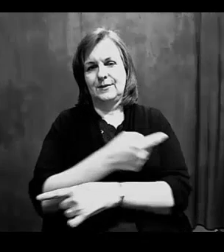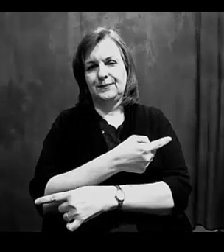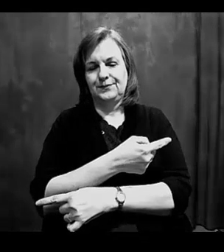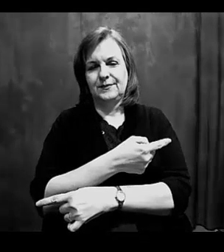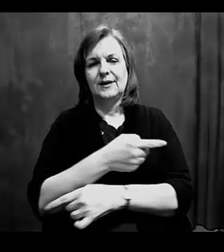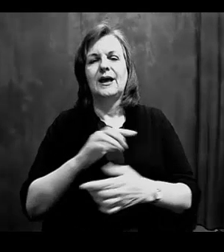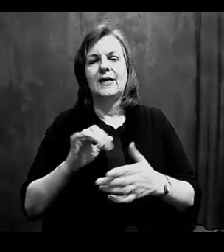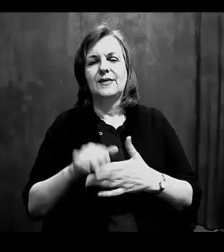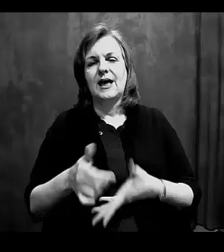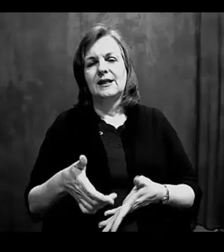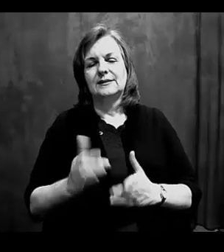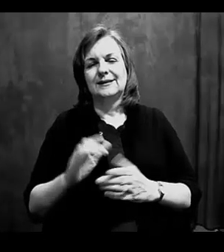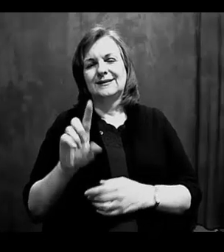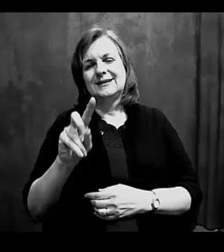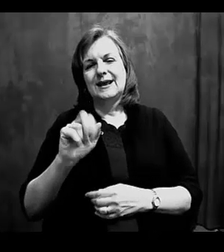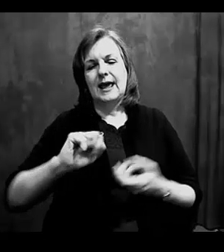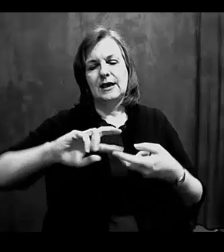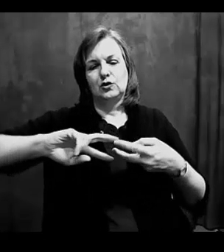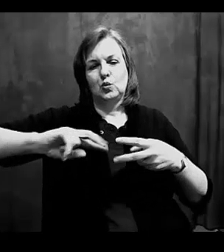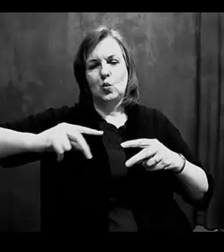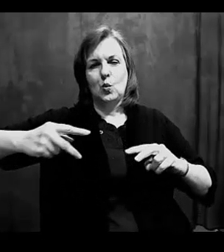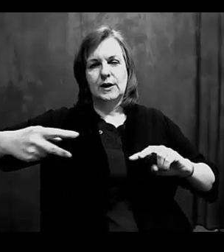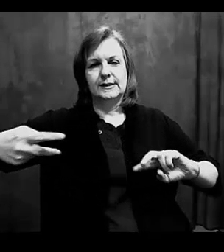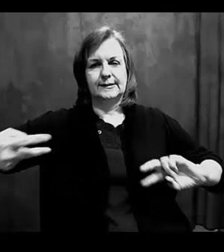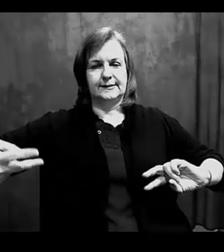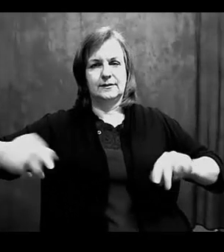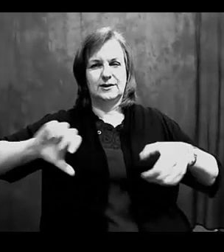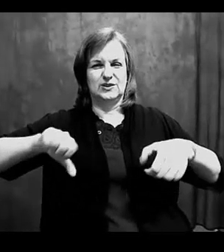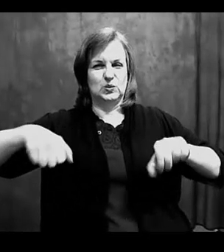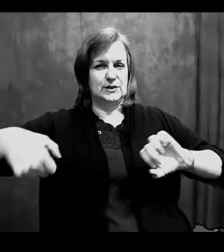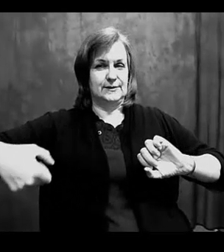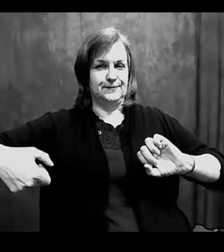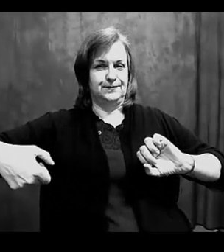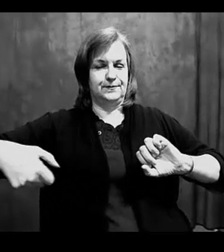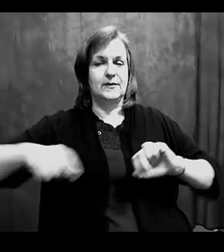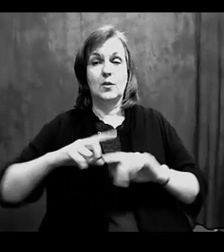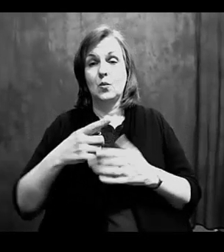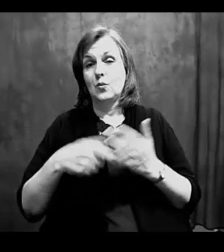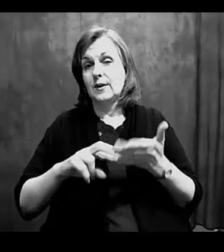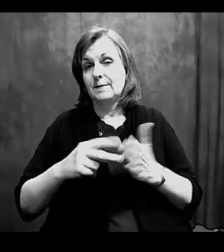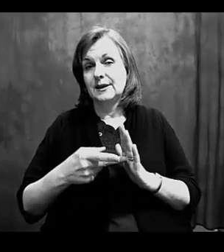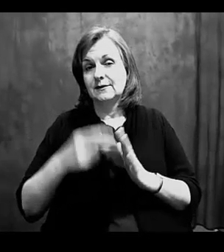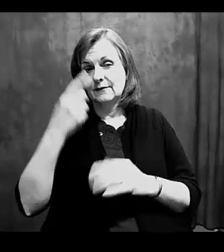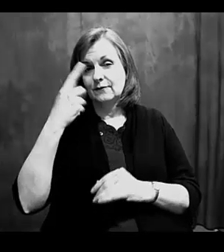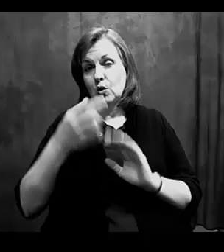this allows the DNA to actually have that twist or spiral to it